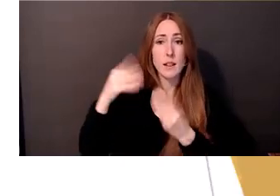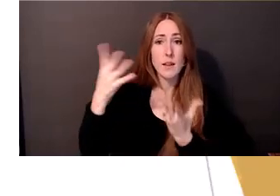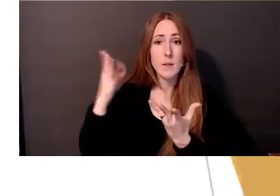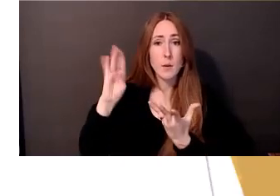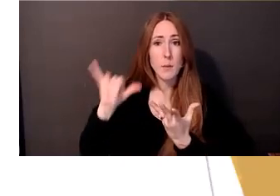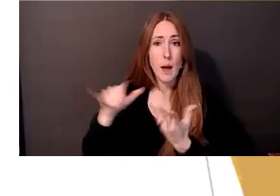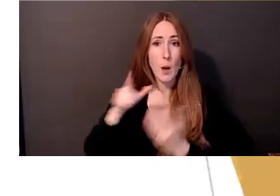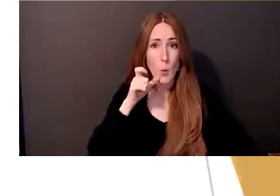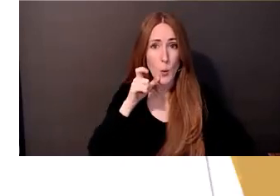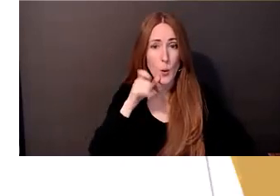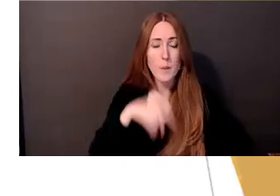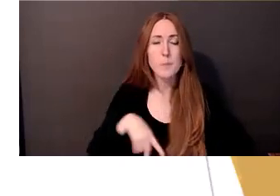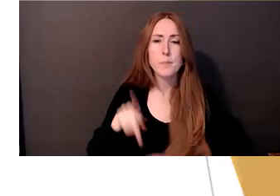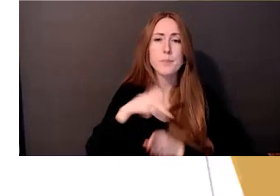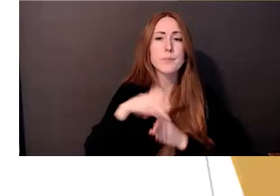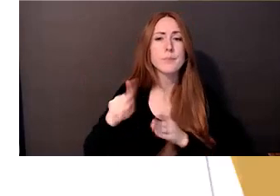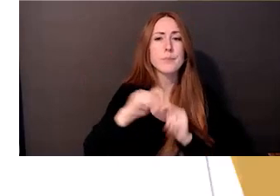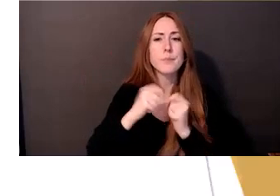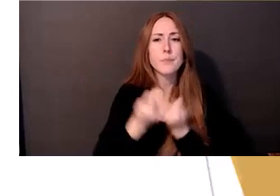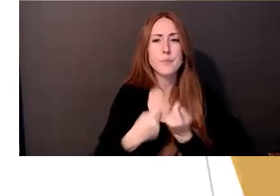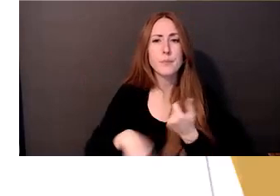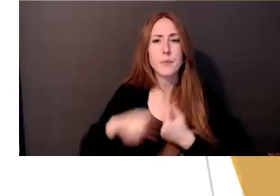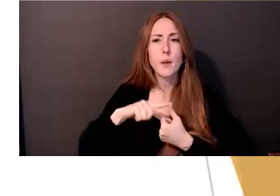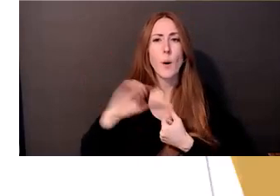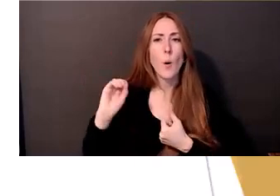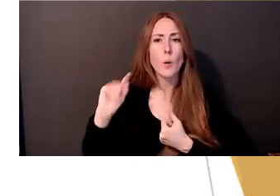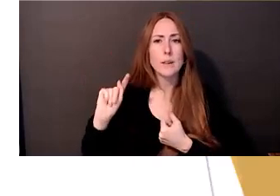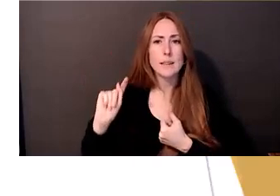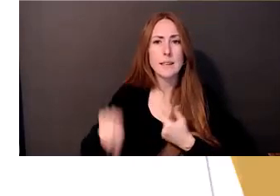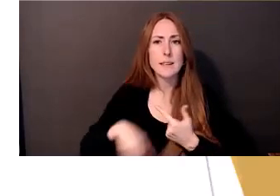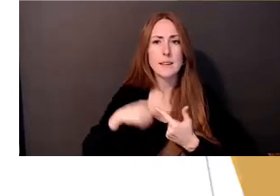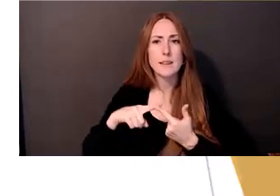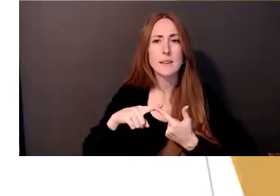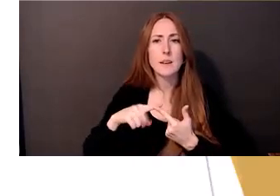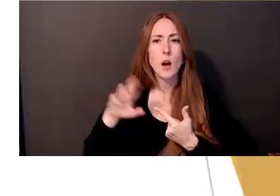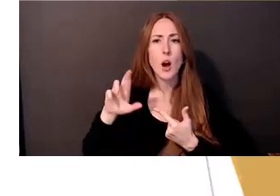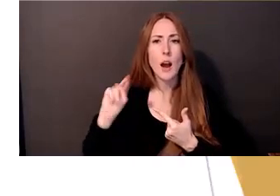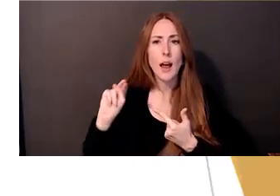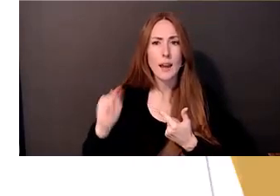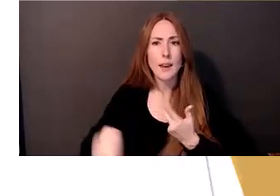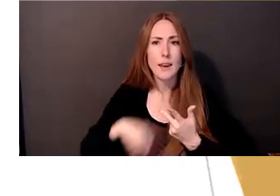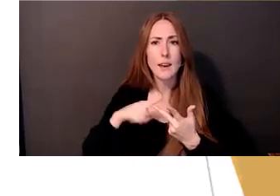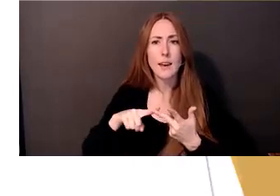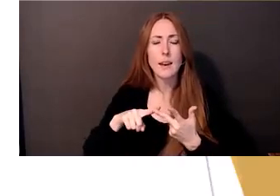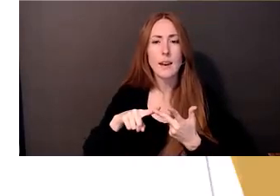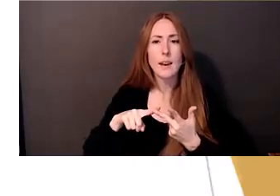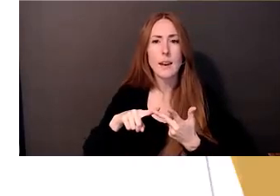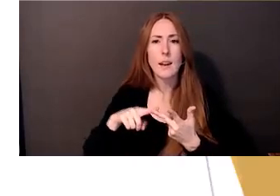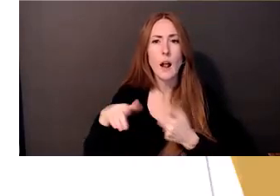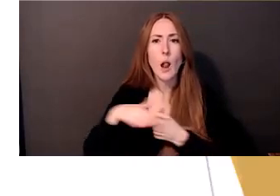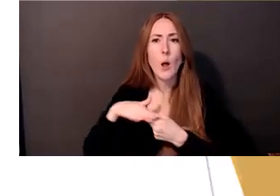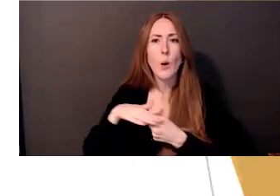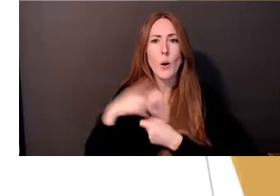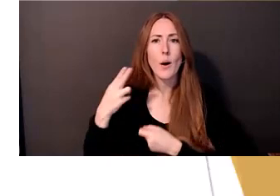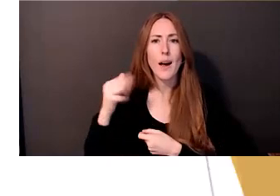consists of an occupational therapist, a registered nurse, and a local handy worker.